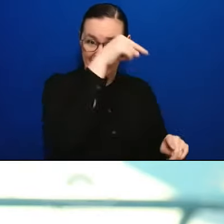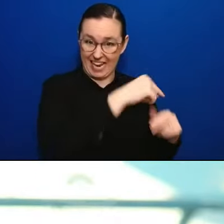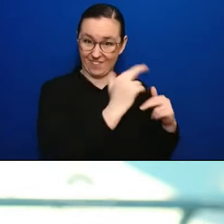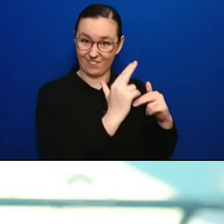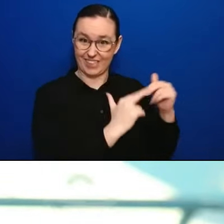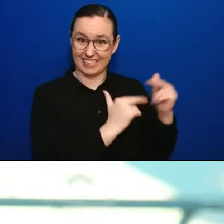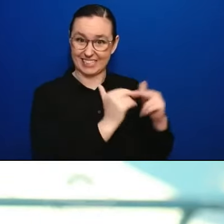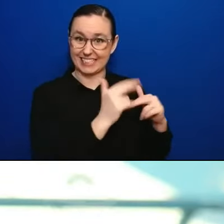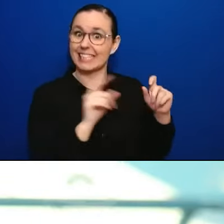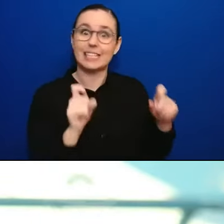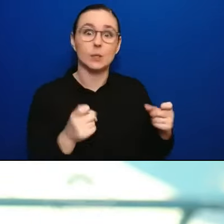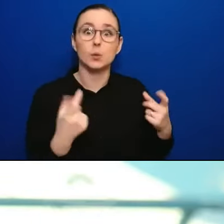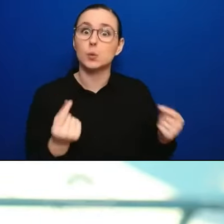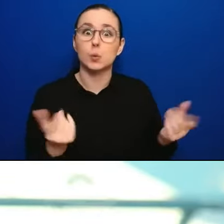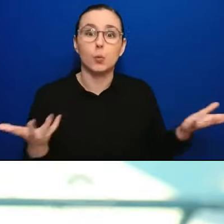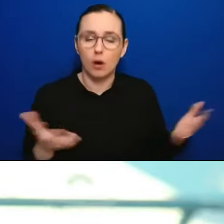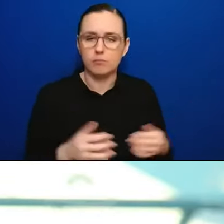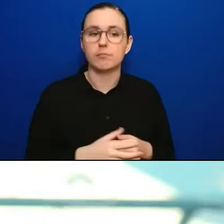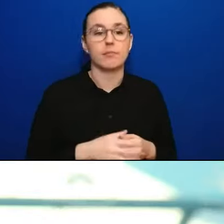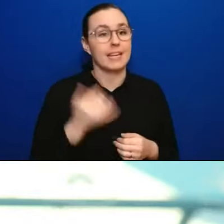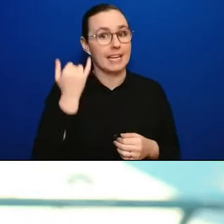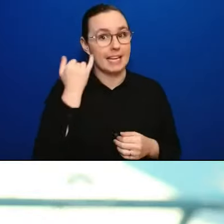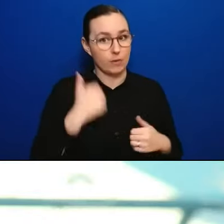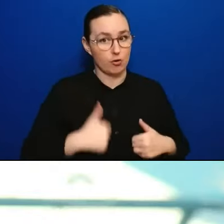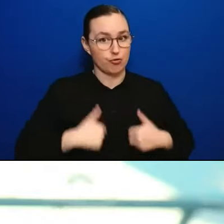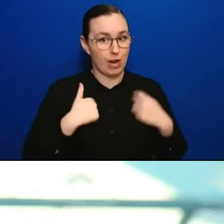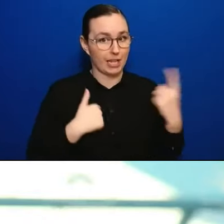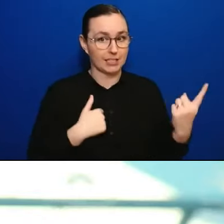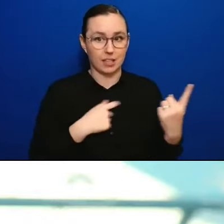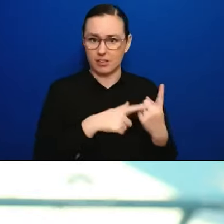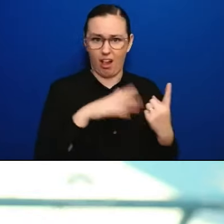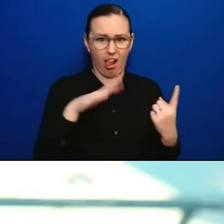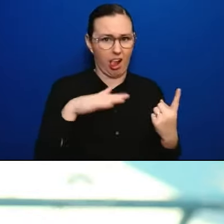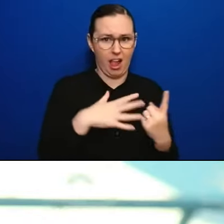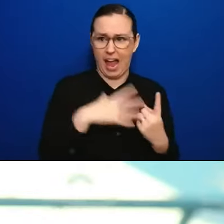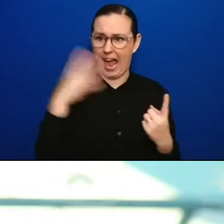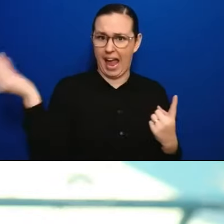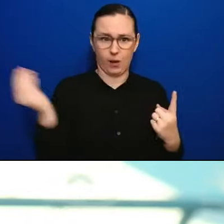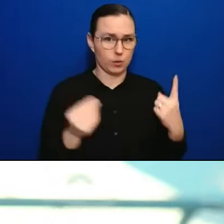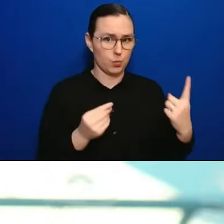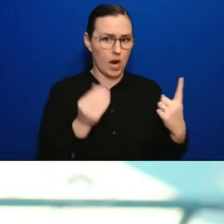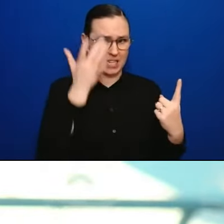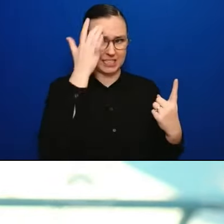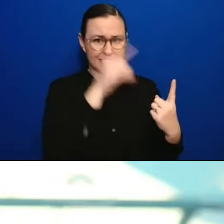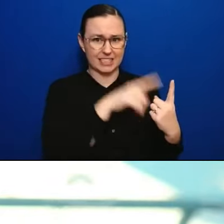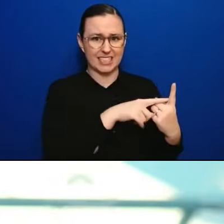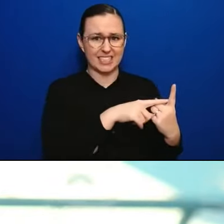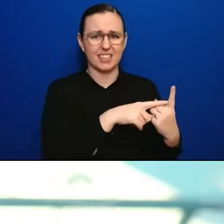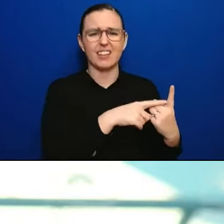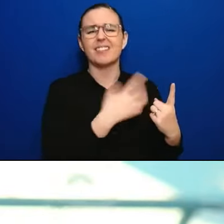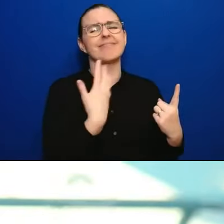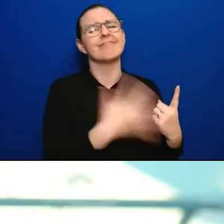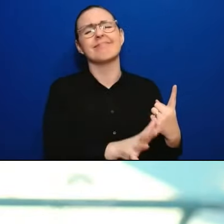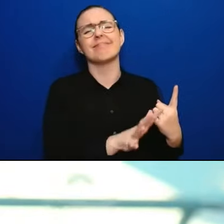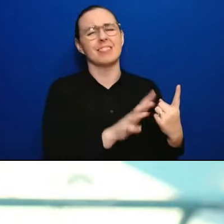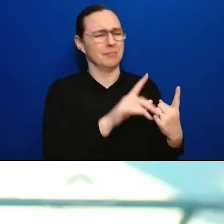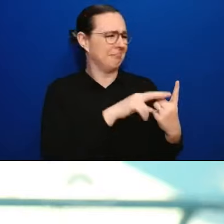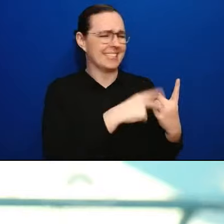done if there was evidence of transmission within a facility. So that included a single